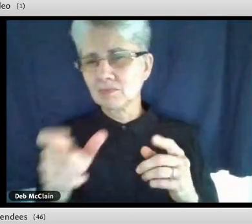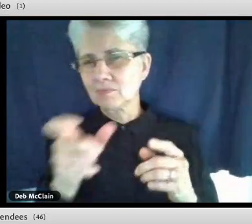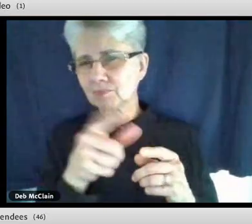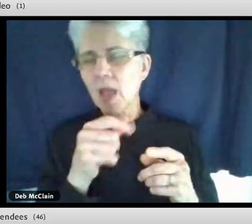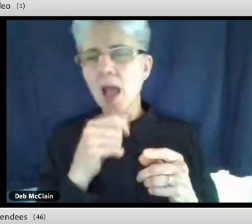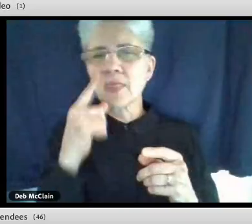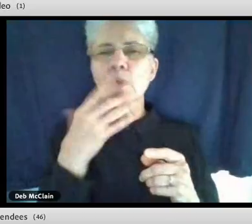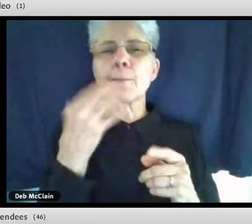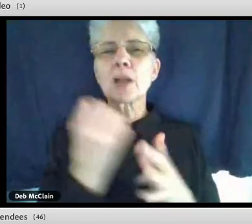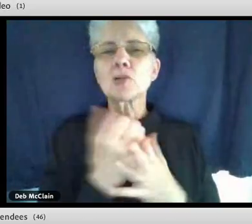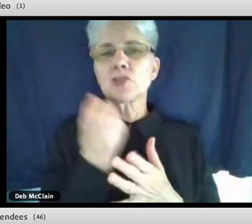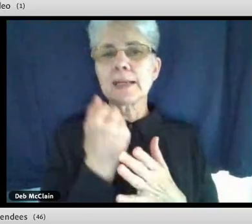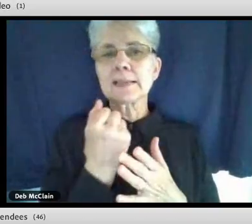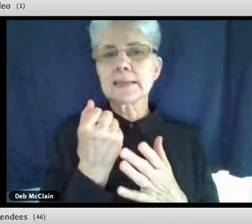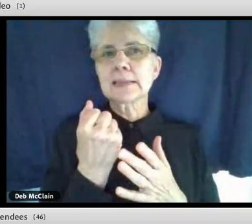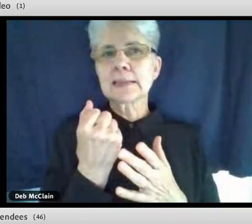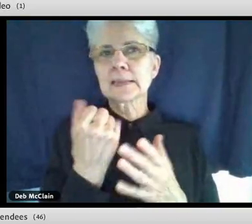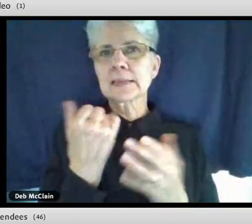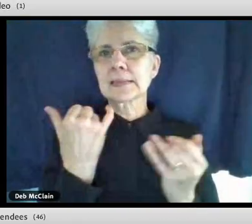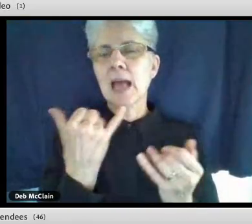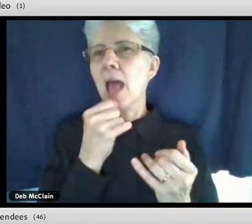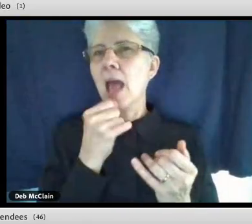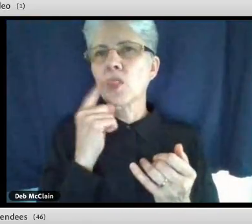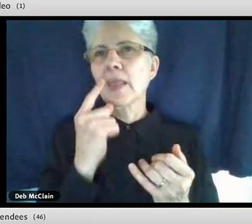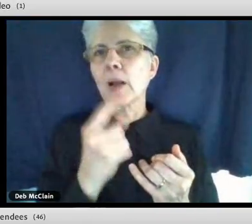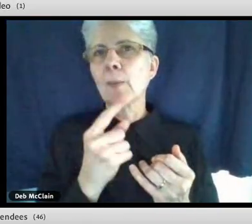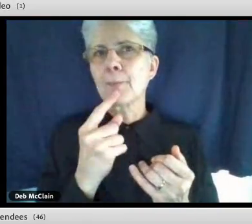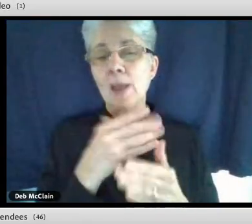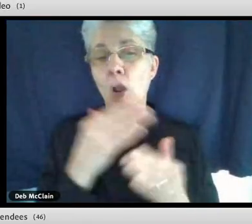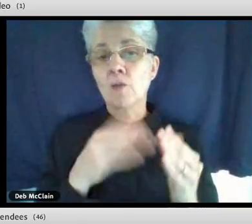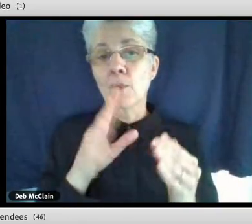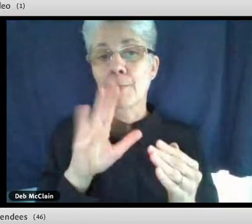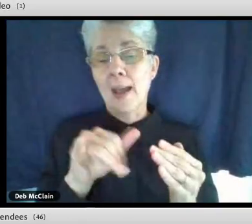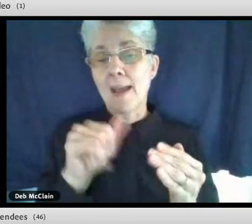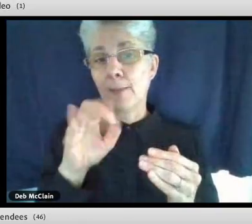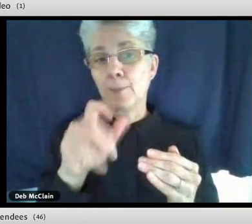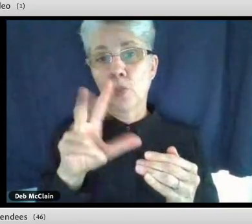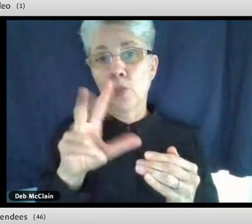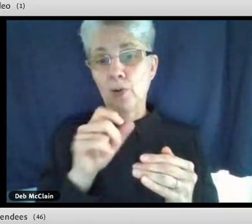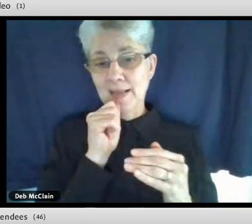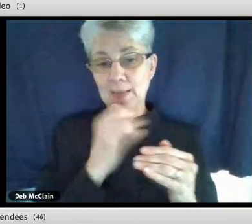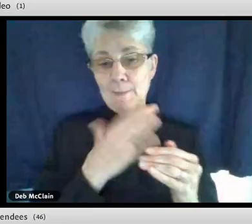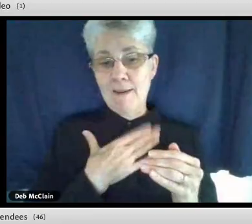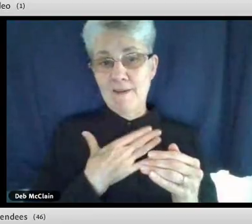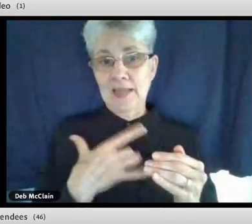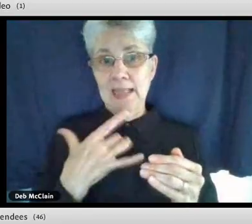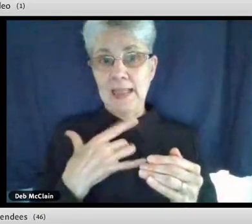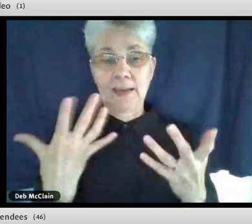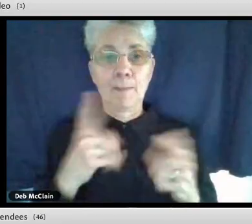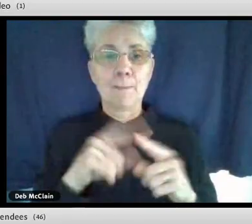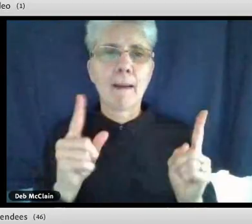That's just me, but again, I'm not a doctor. I'm not a scientist. It's just the way the numbers are going.